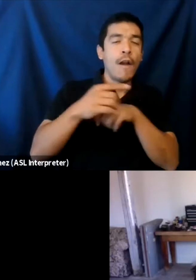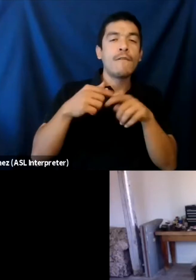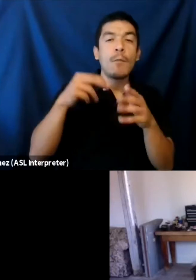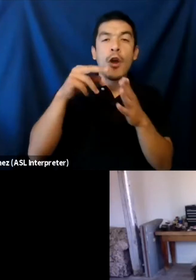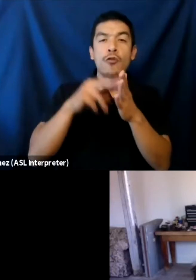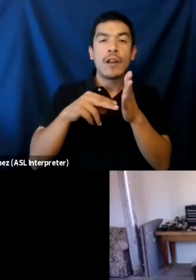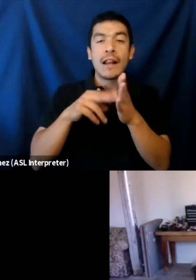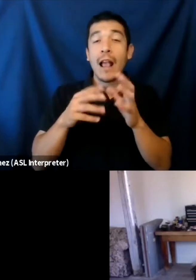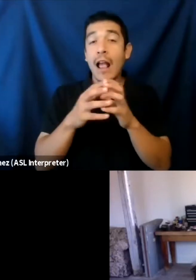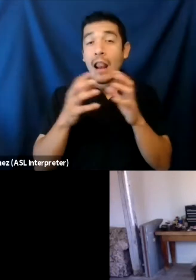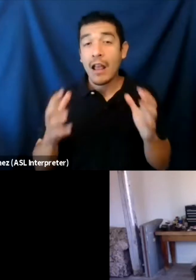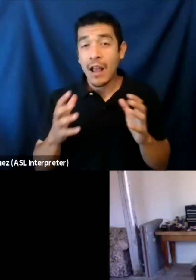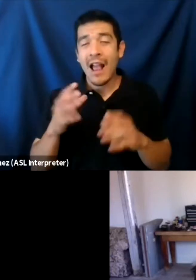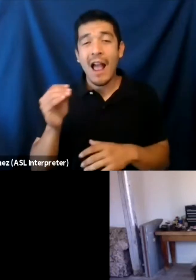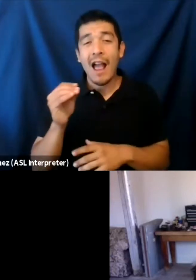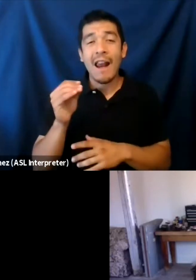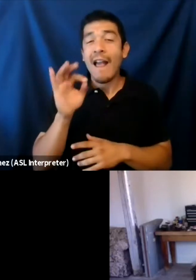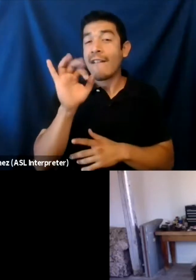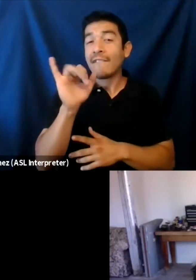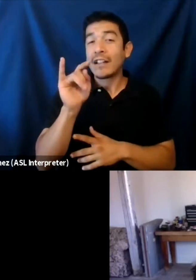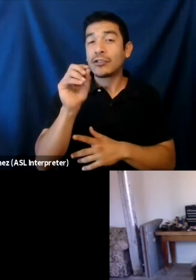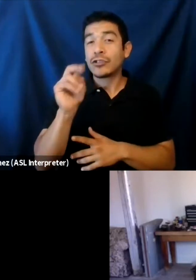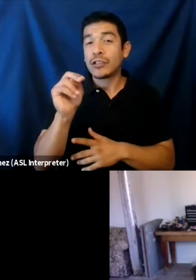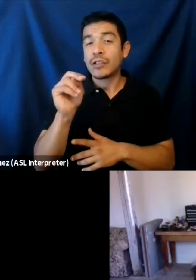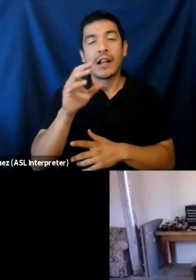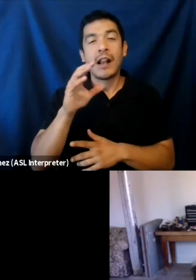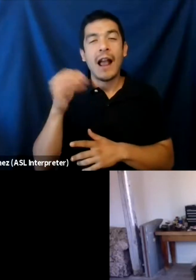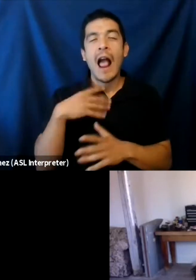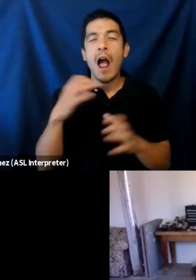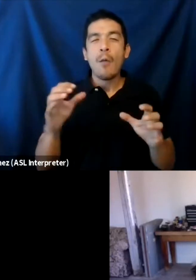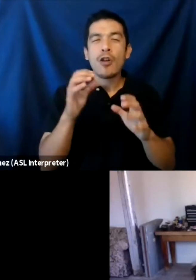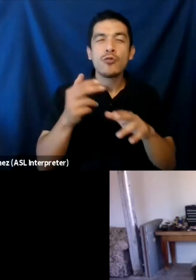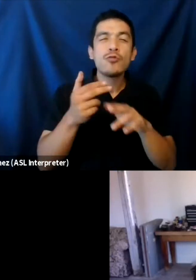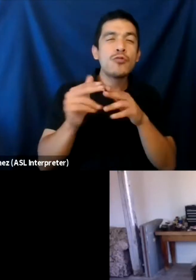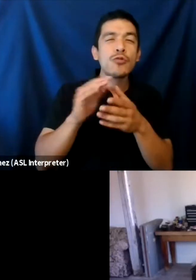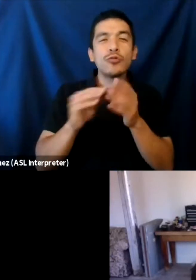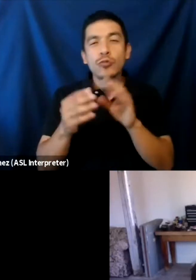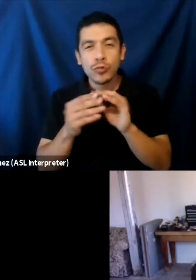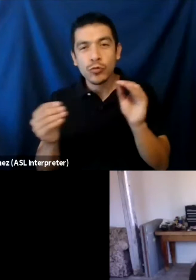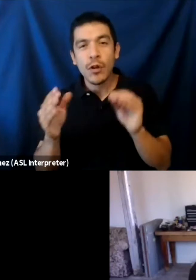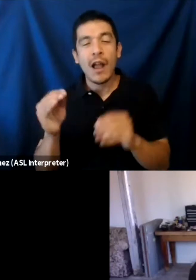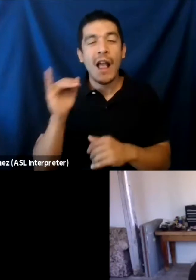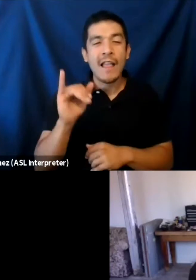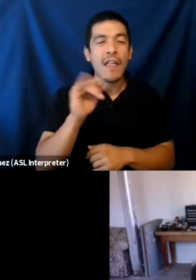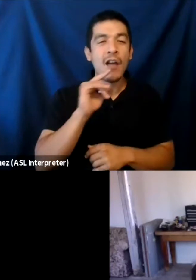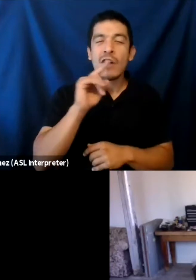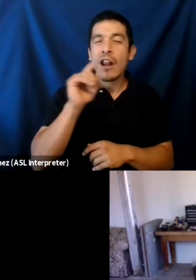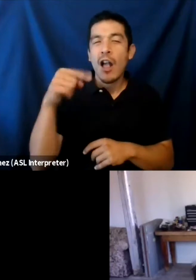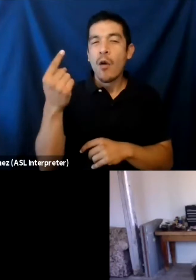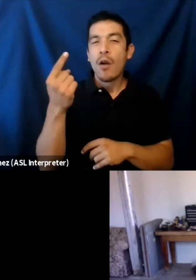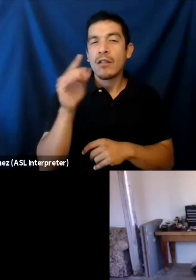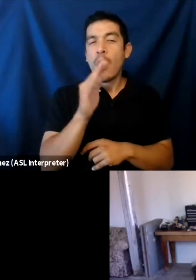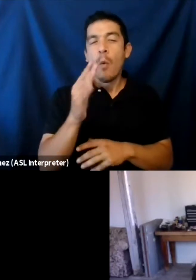and fiction and I wanted to do like short stories and that's just sort of always what I thought I'd pursue.